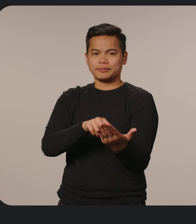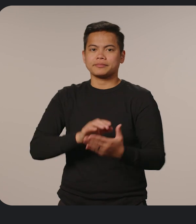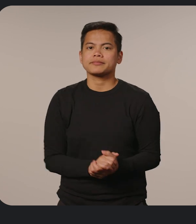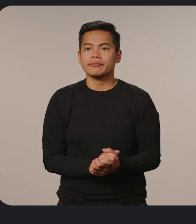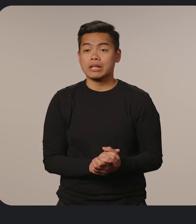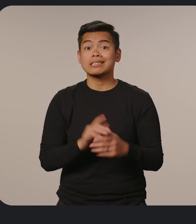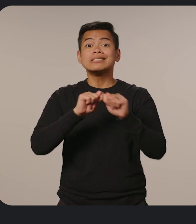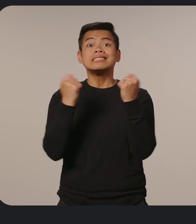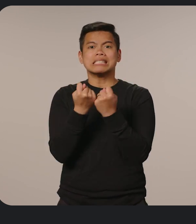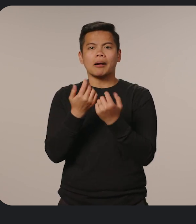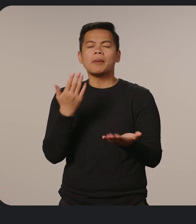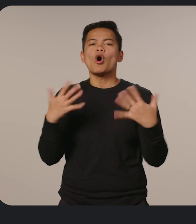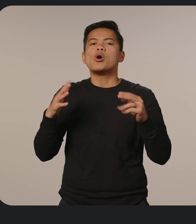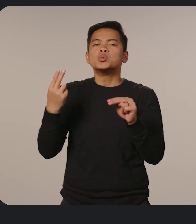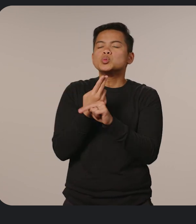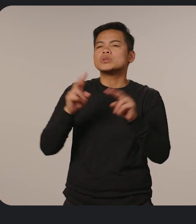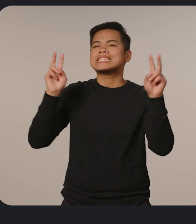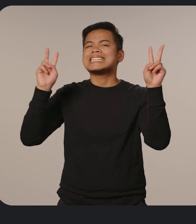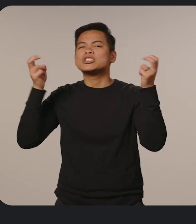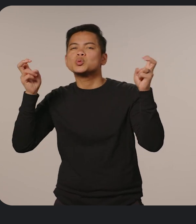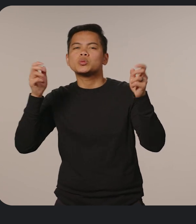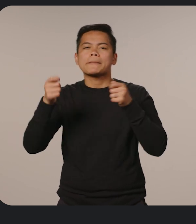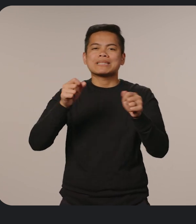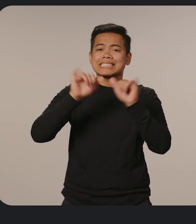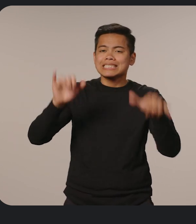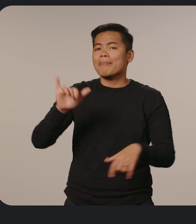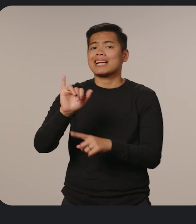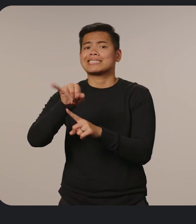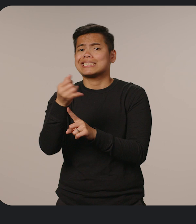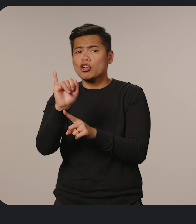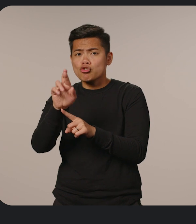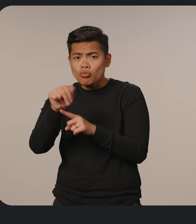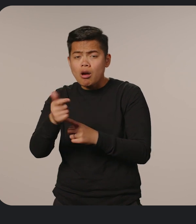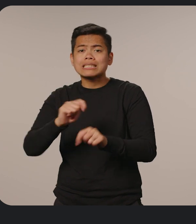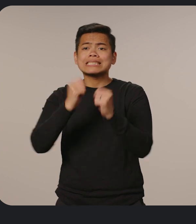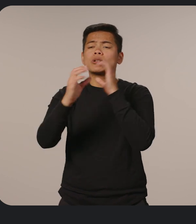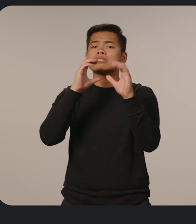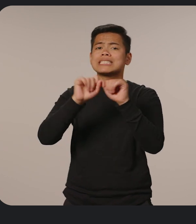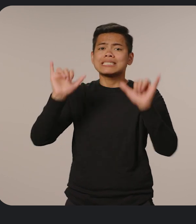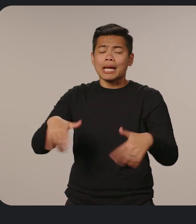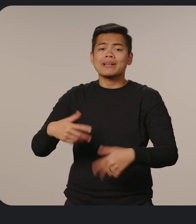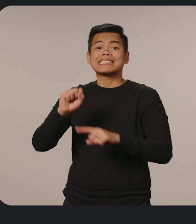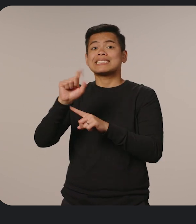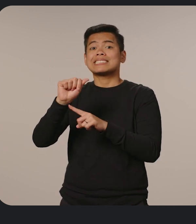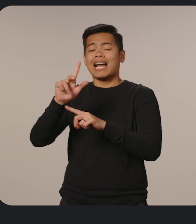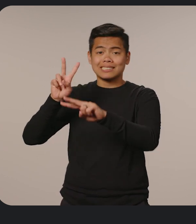your team probably already uses an issue management system like jira or a team